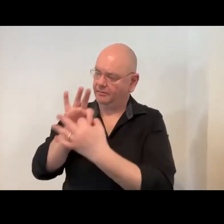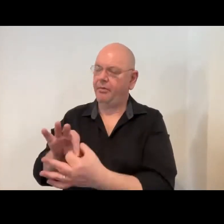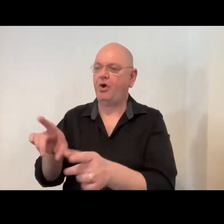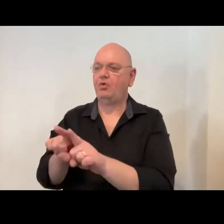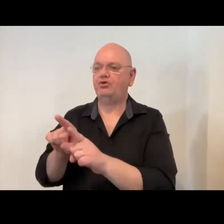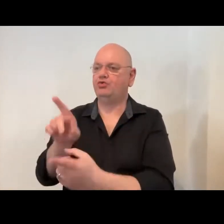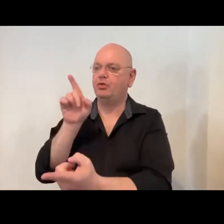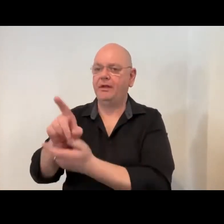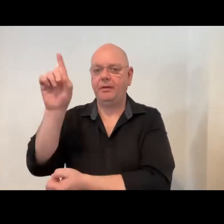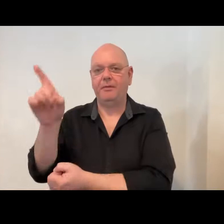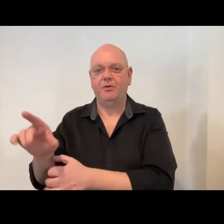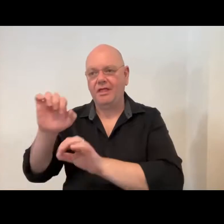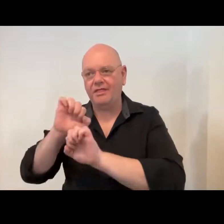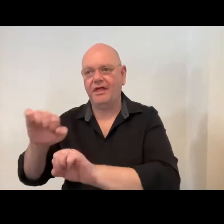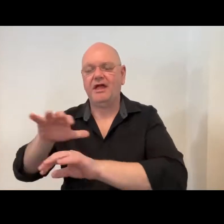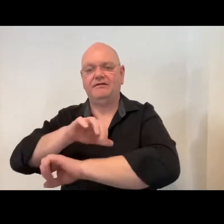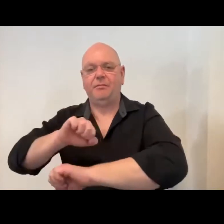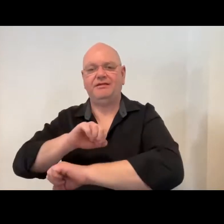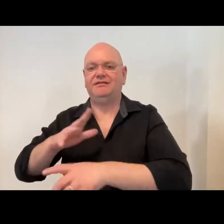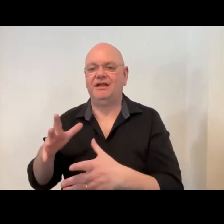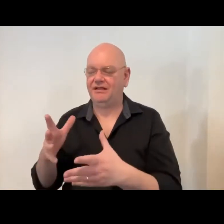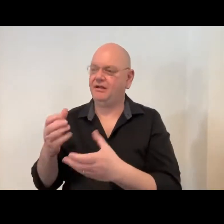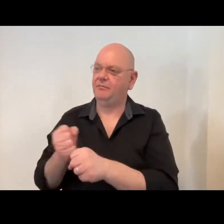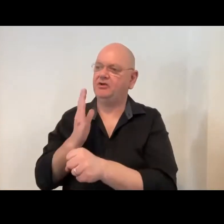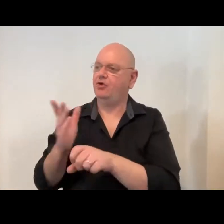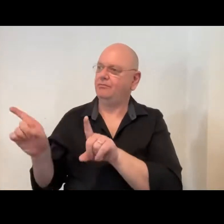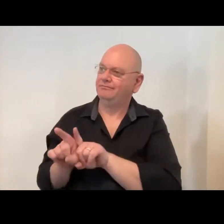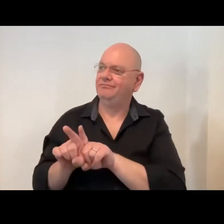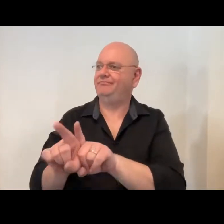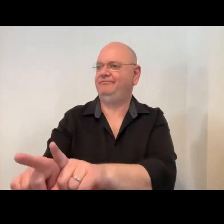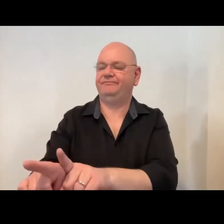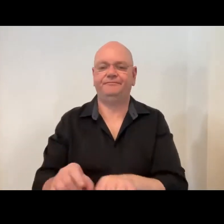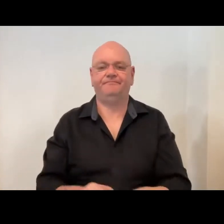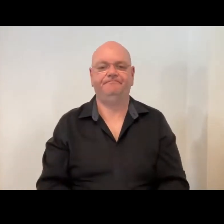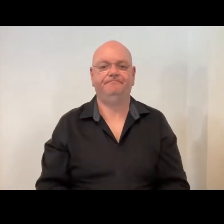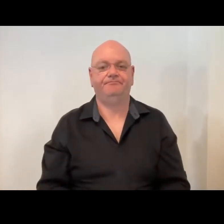getting and speaking to those communities is the key point. That's what I'd say.